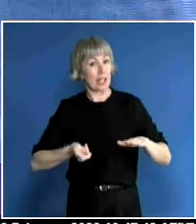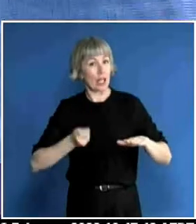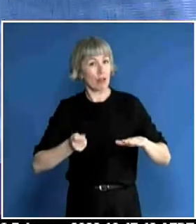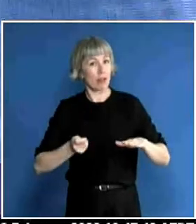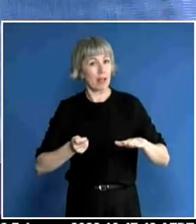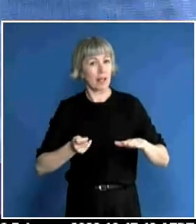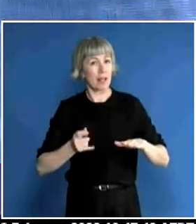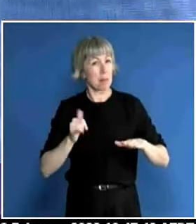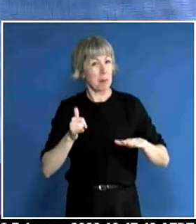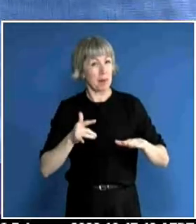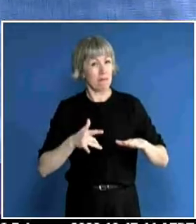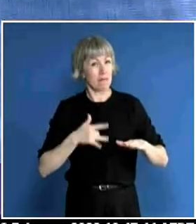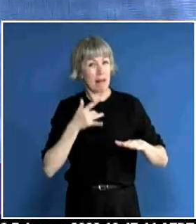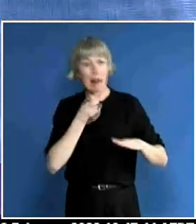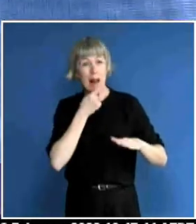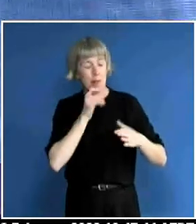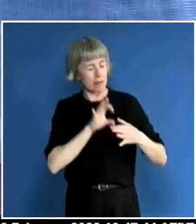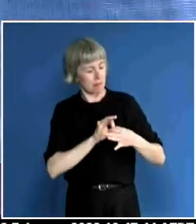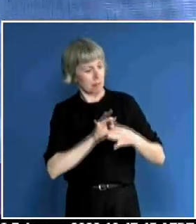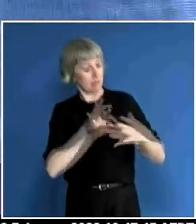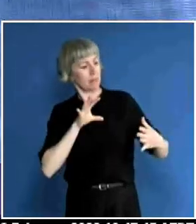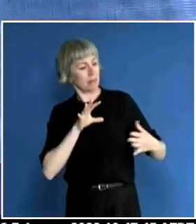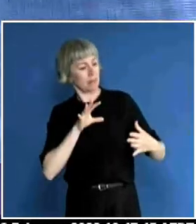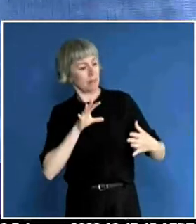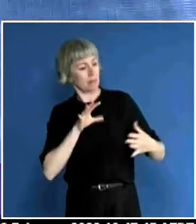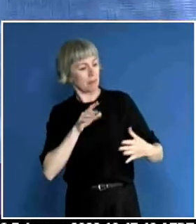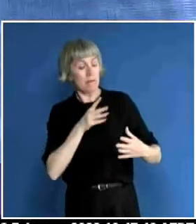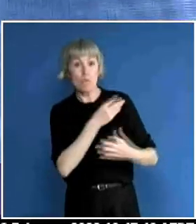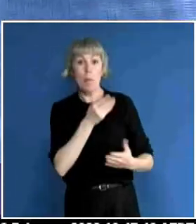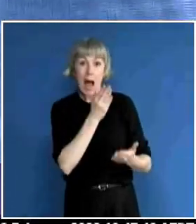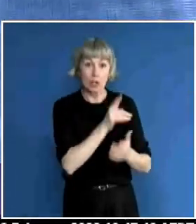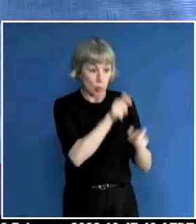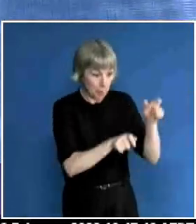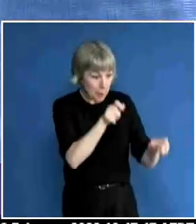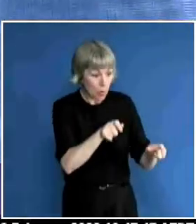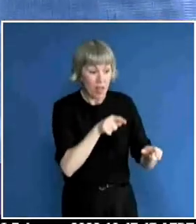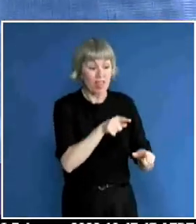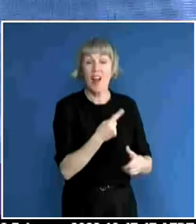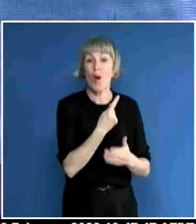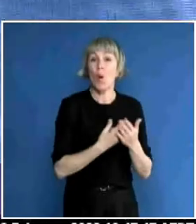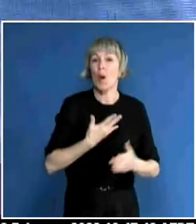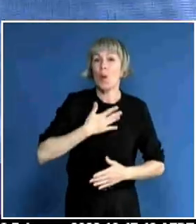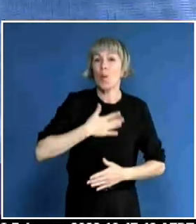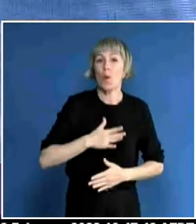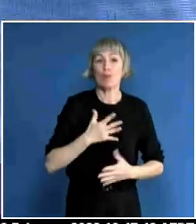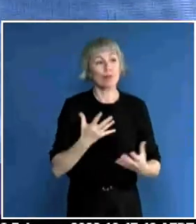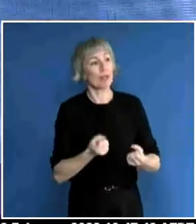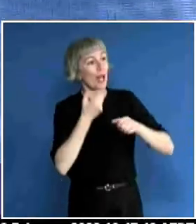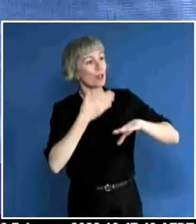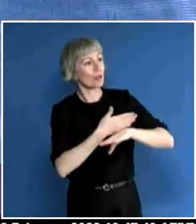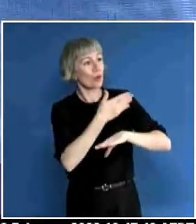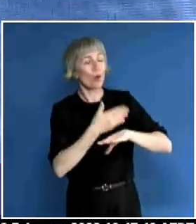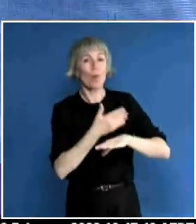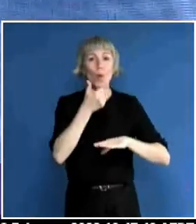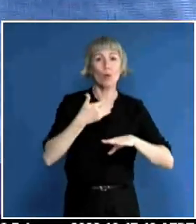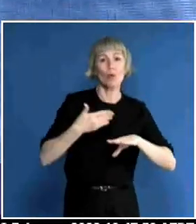career. For this hearing, we will examine the particular experiences of a DES participant, Mzia.